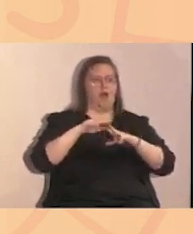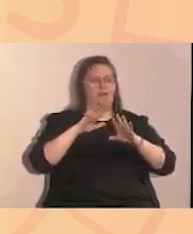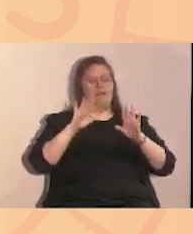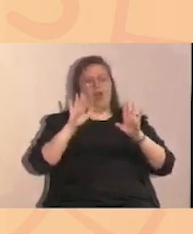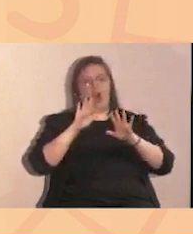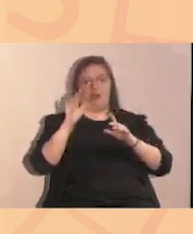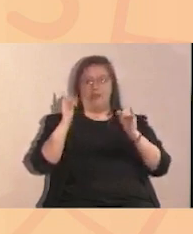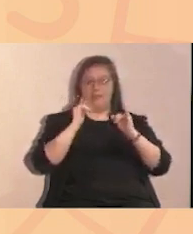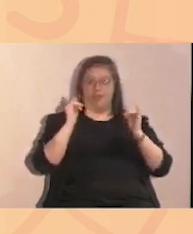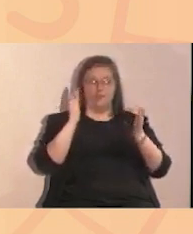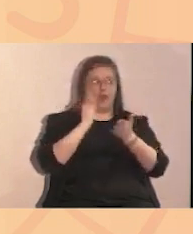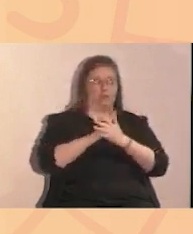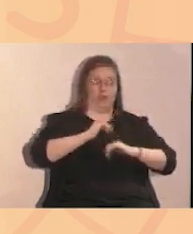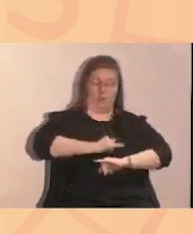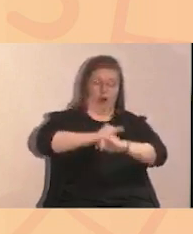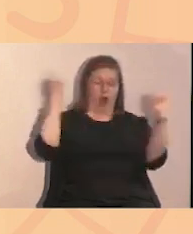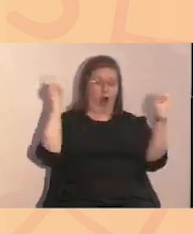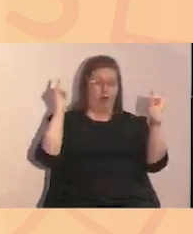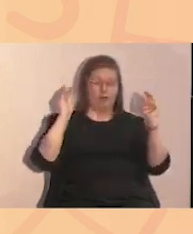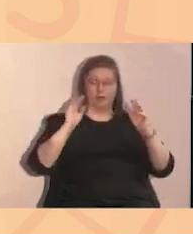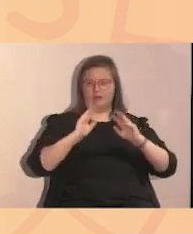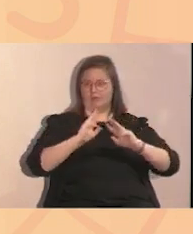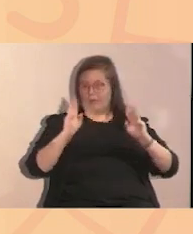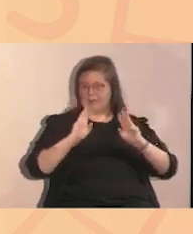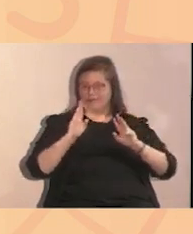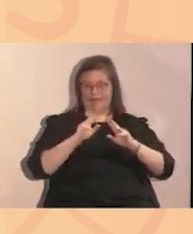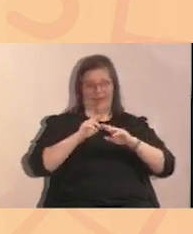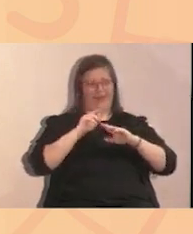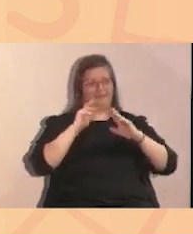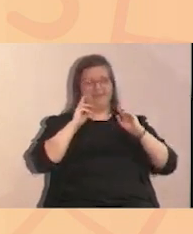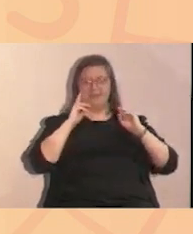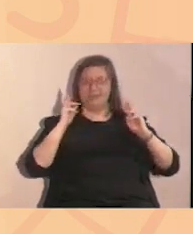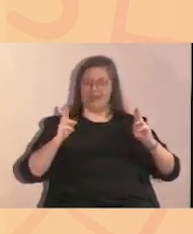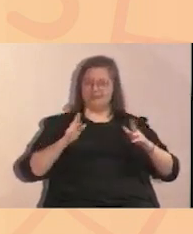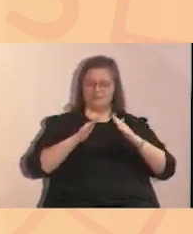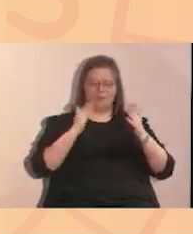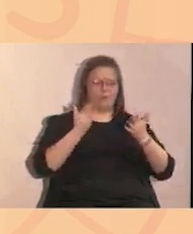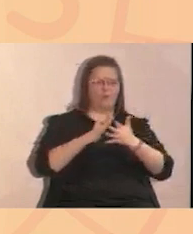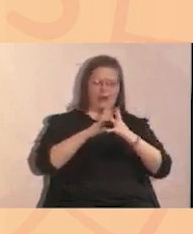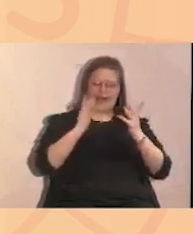but a climate catastrophe that our natural world, our country and everything held within its embrace continue